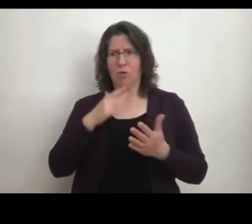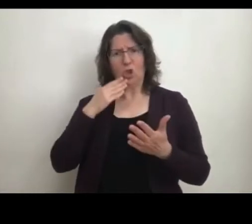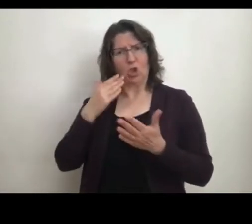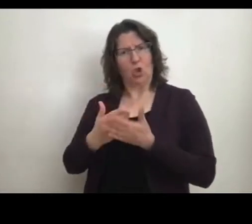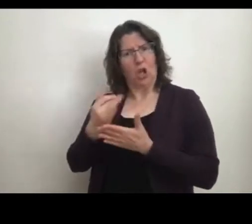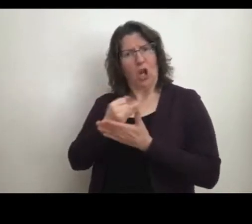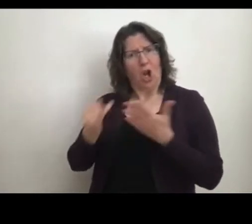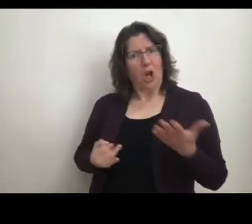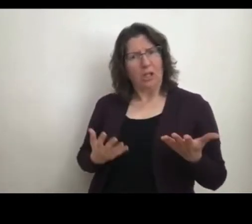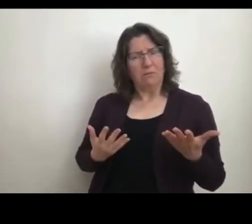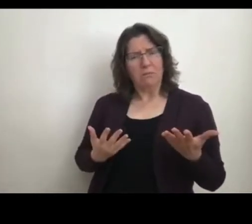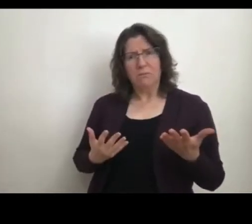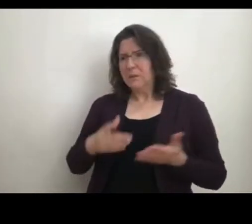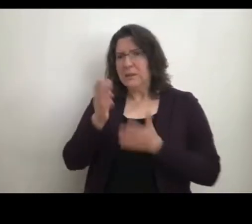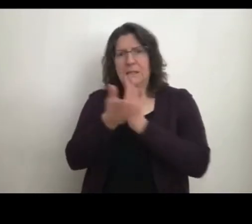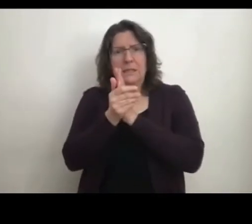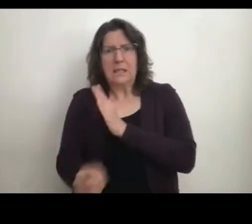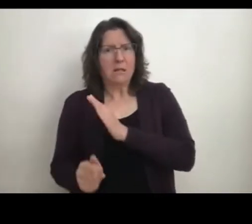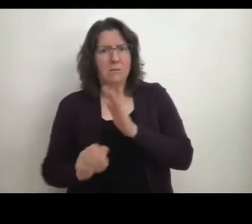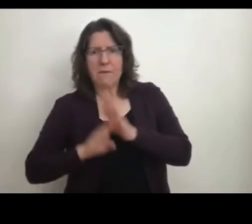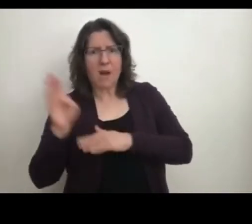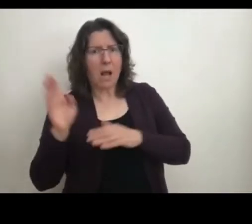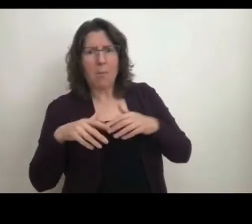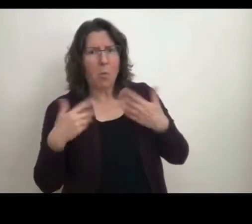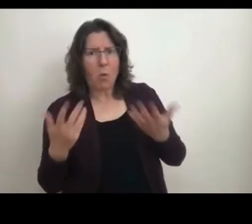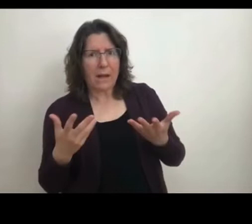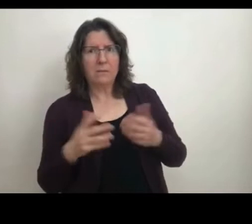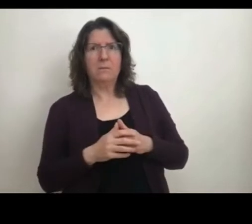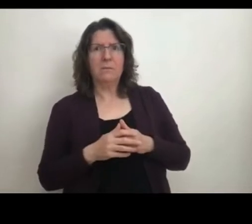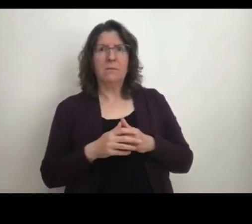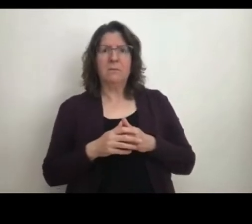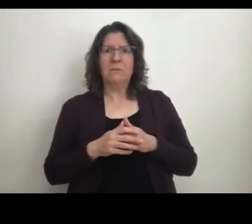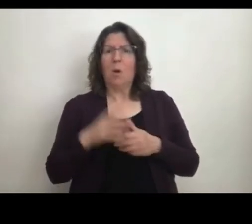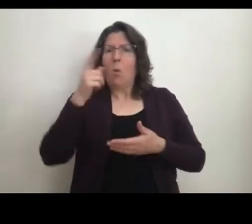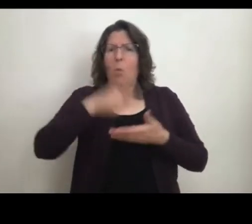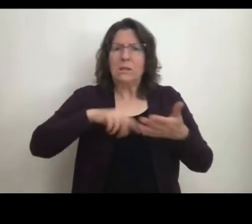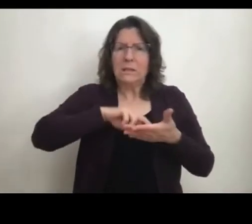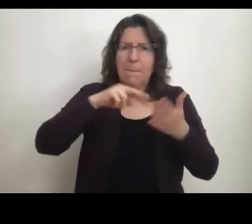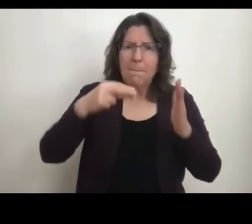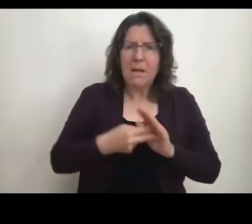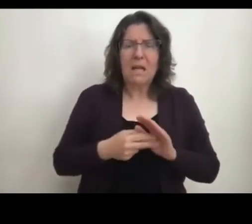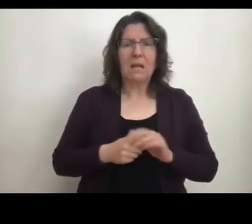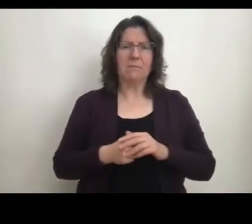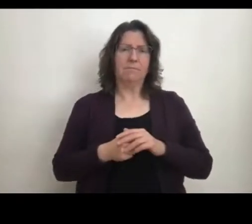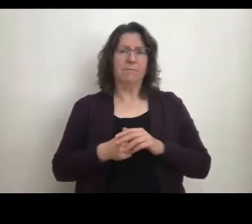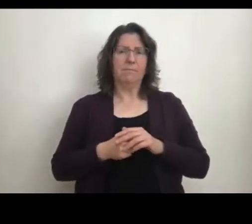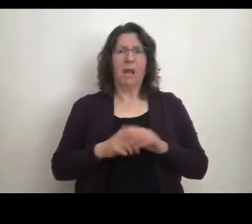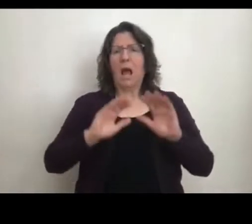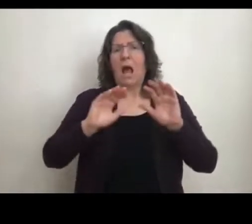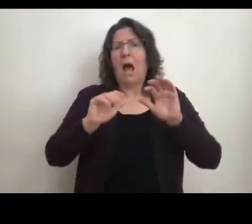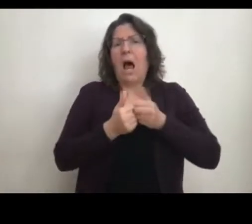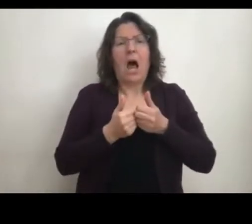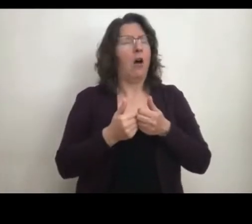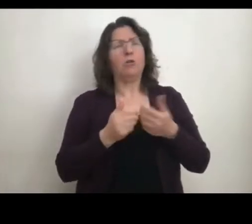This deals with the quality of the piece. Demonstrates artistic talent and has meaning.